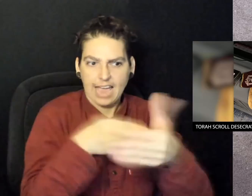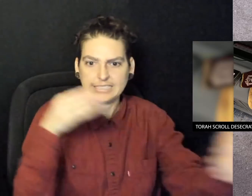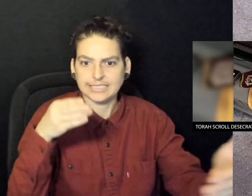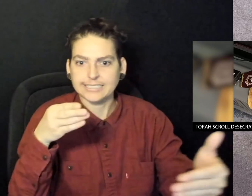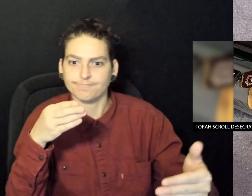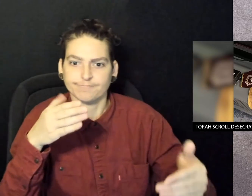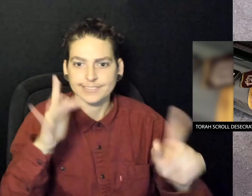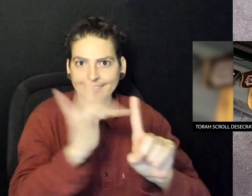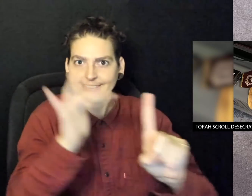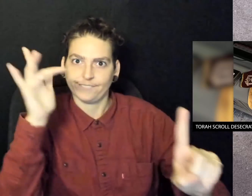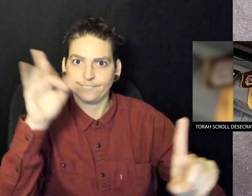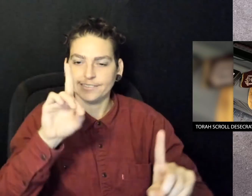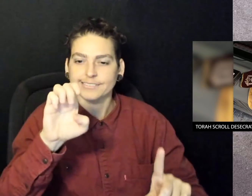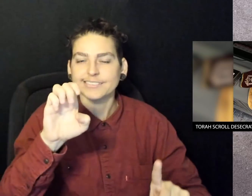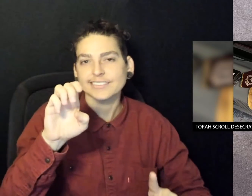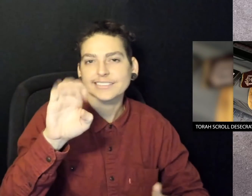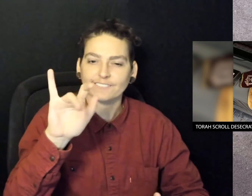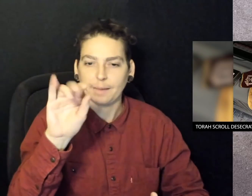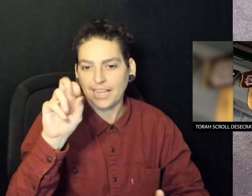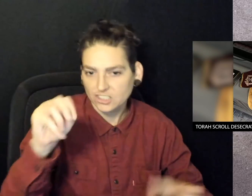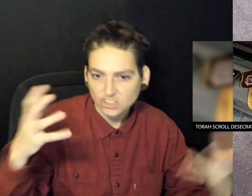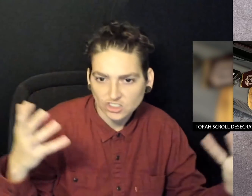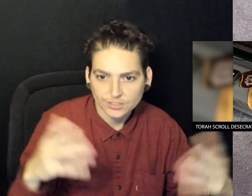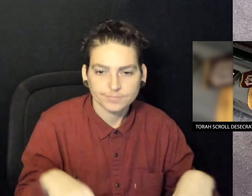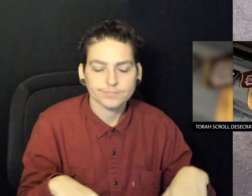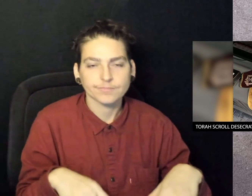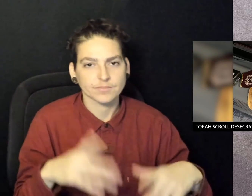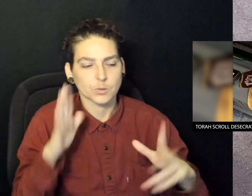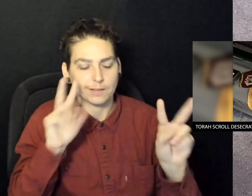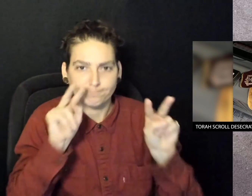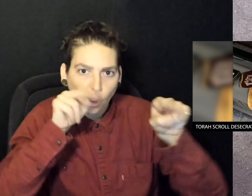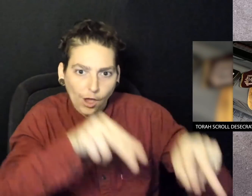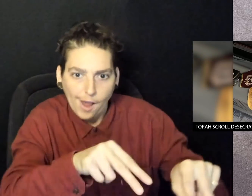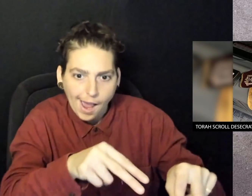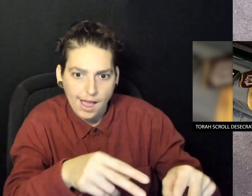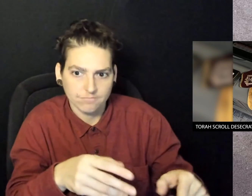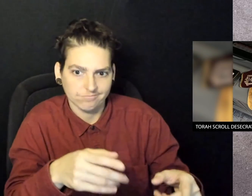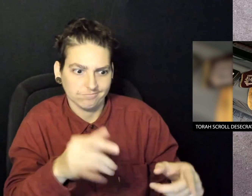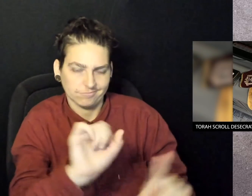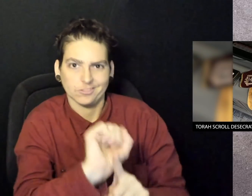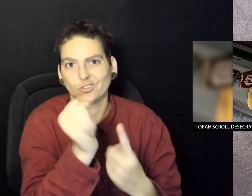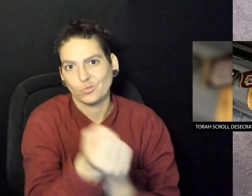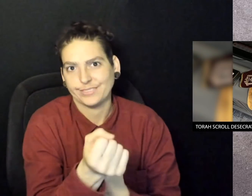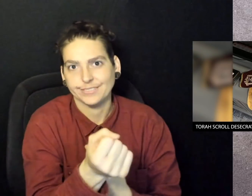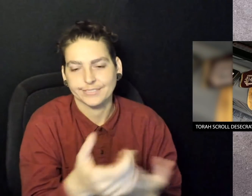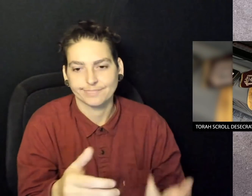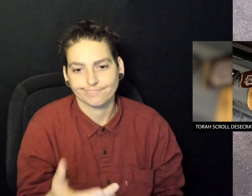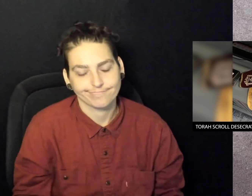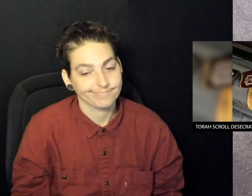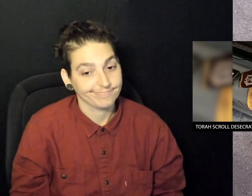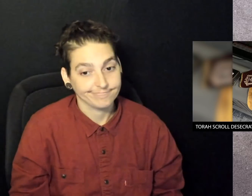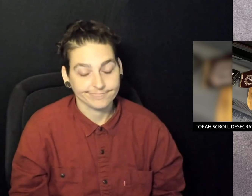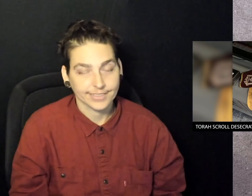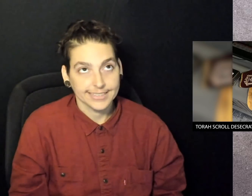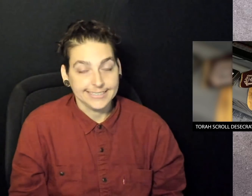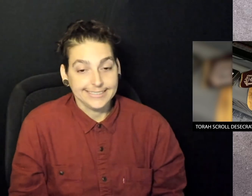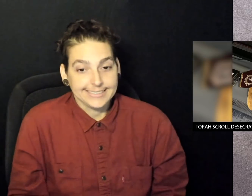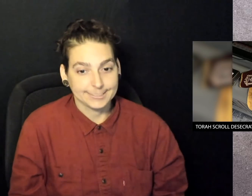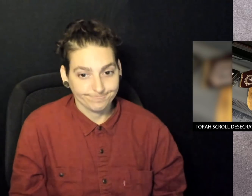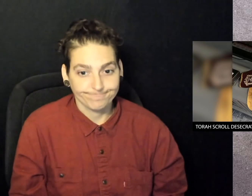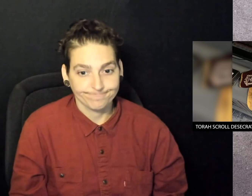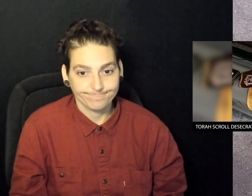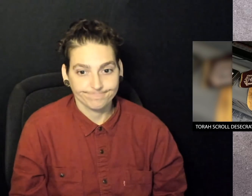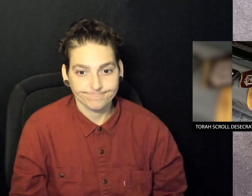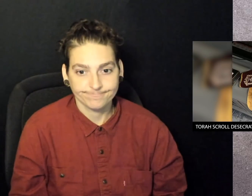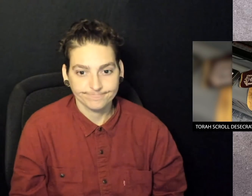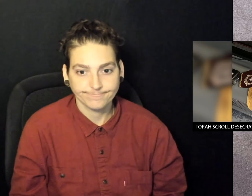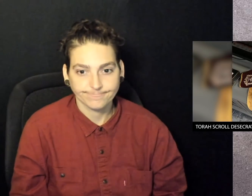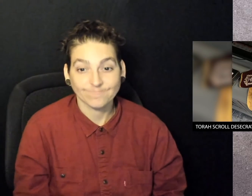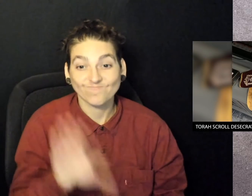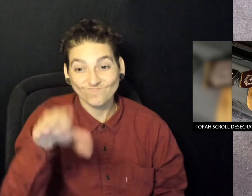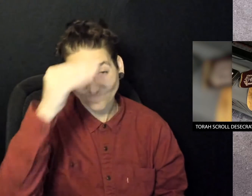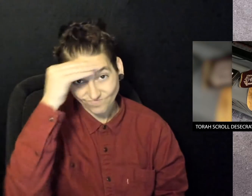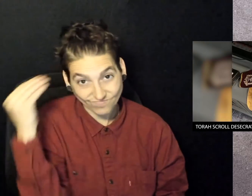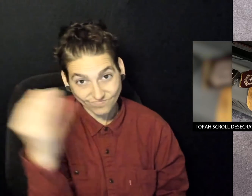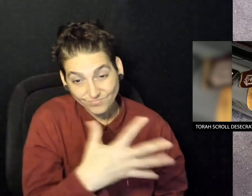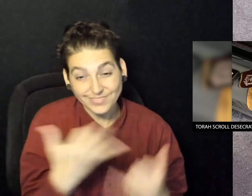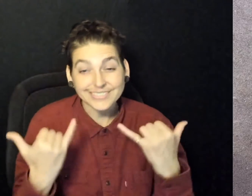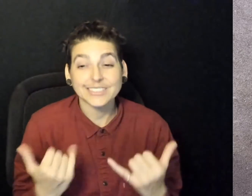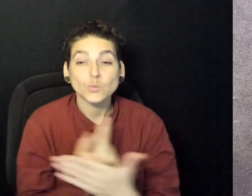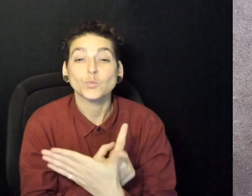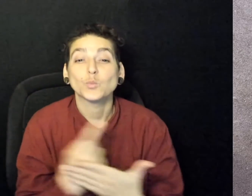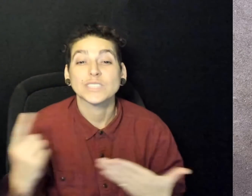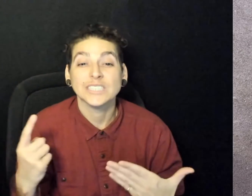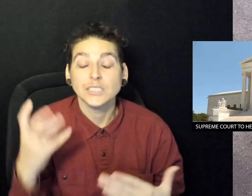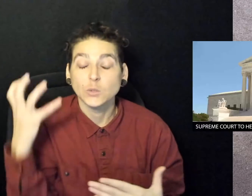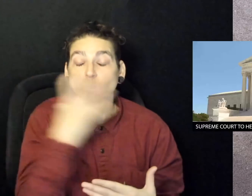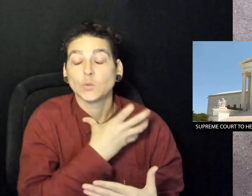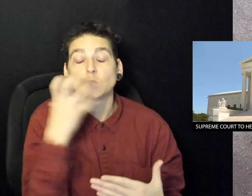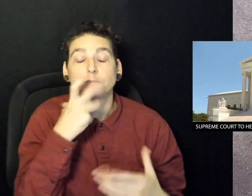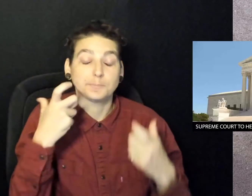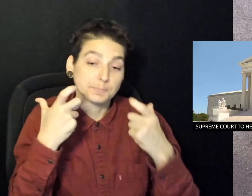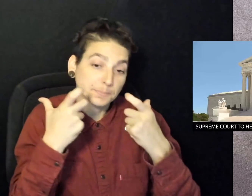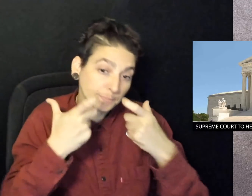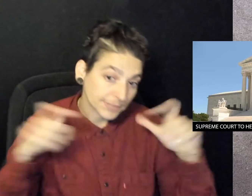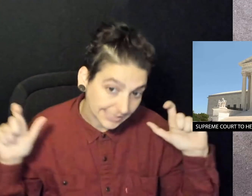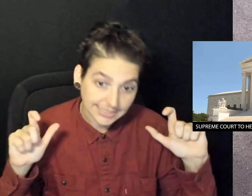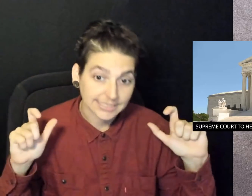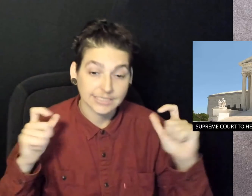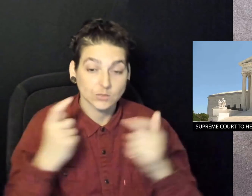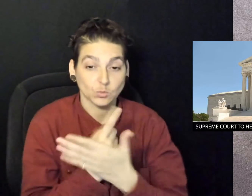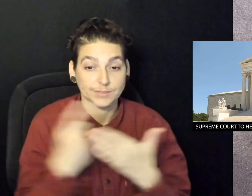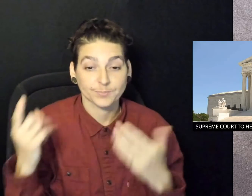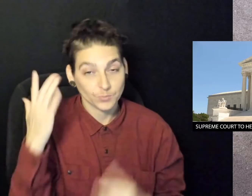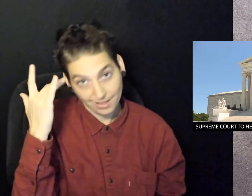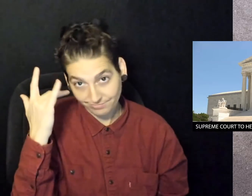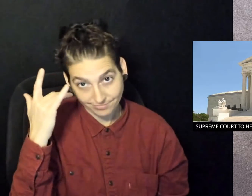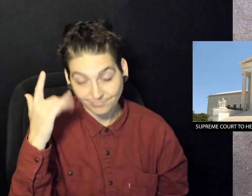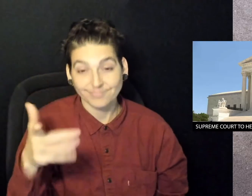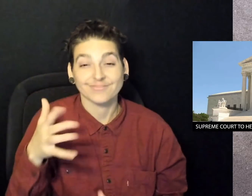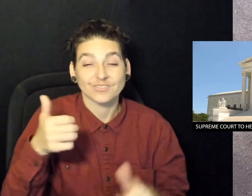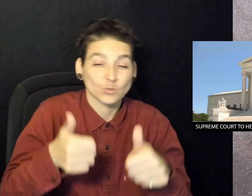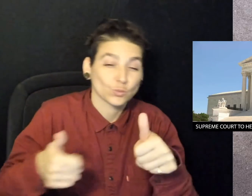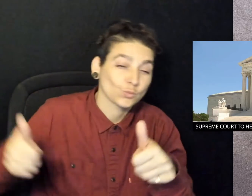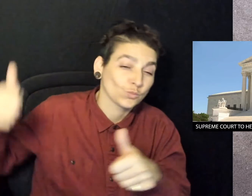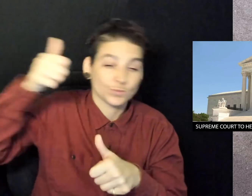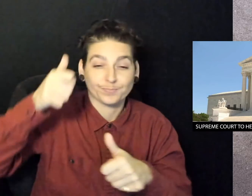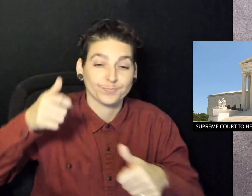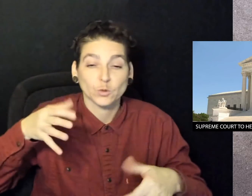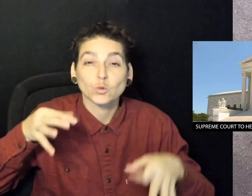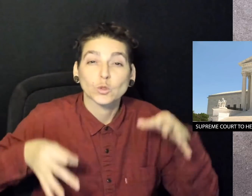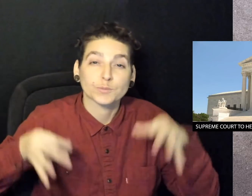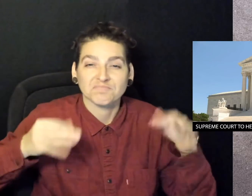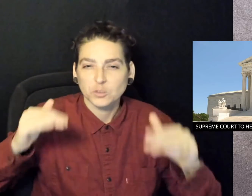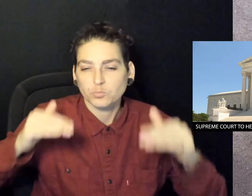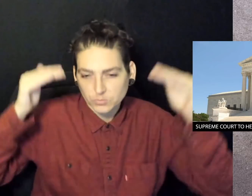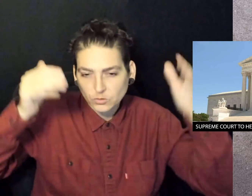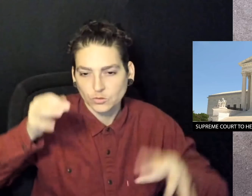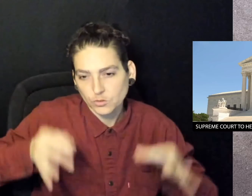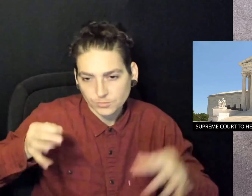into the incident as well this is a big week for the Supreme Court and